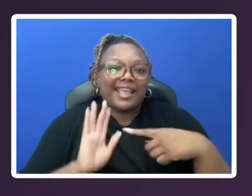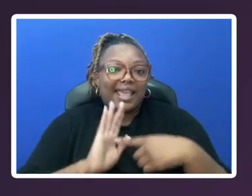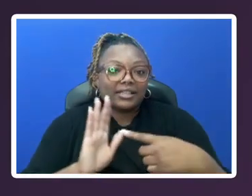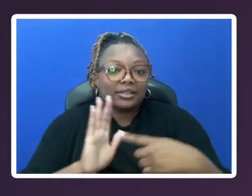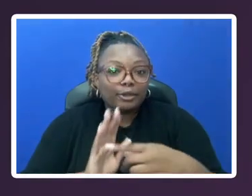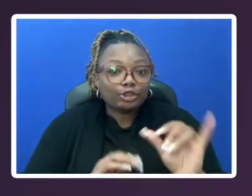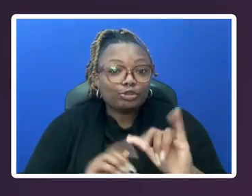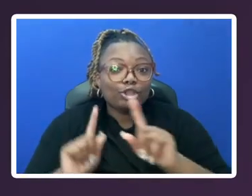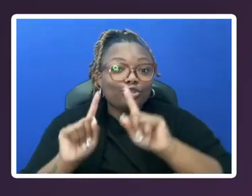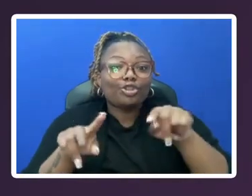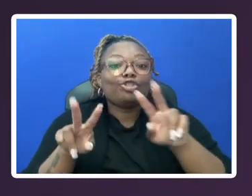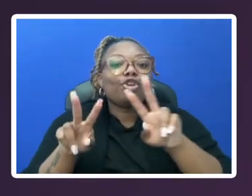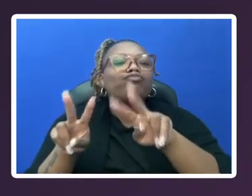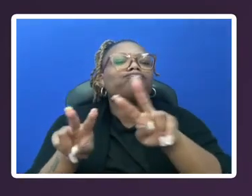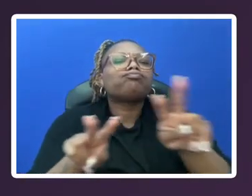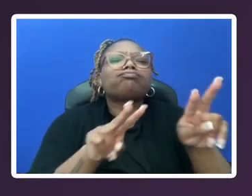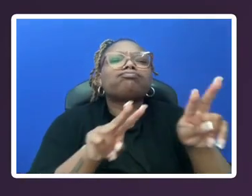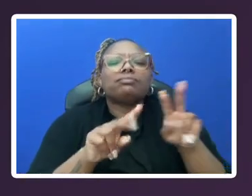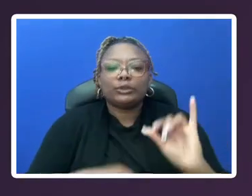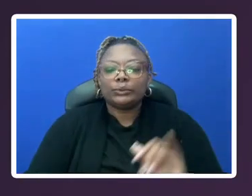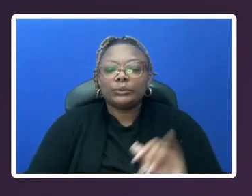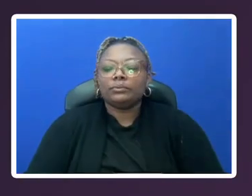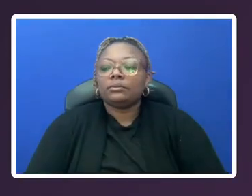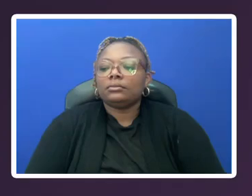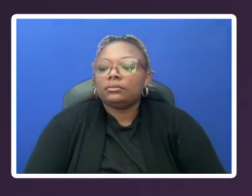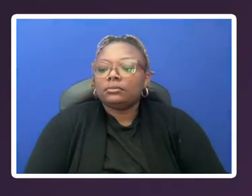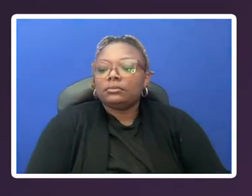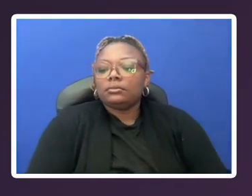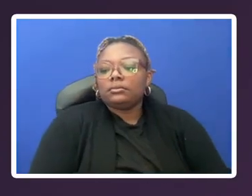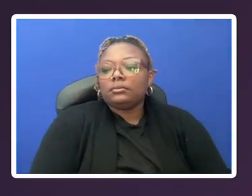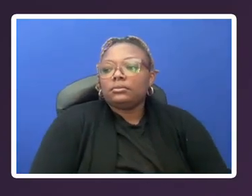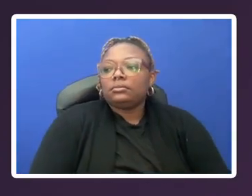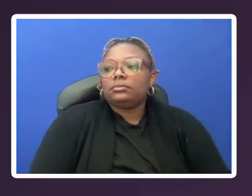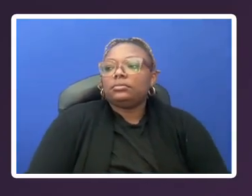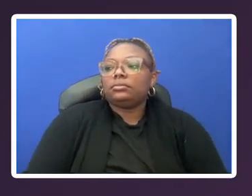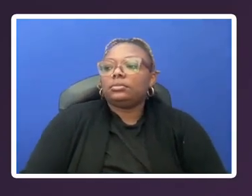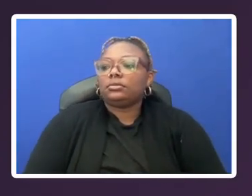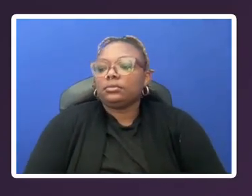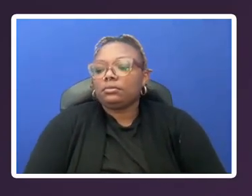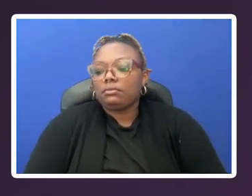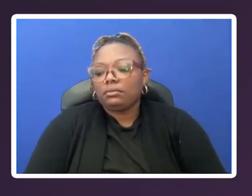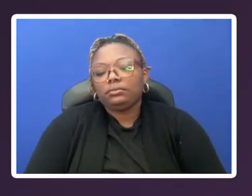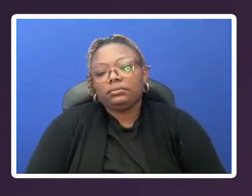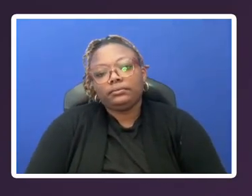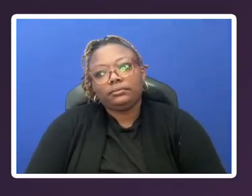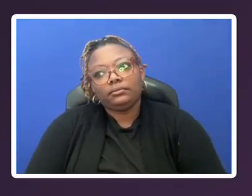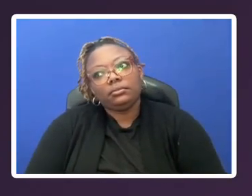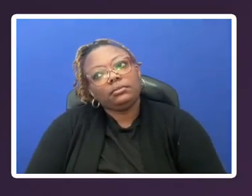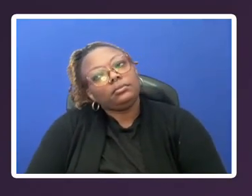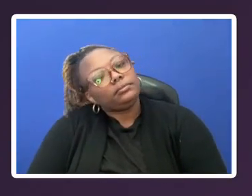Yadira Hadlett: And if I may go back to Thanksgiving,